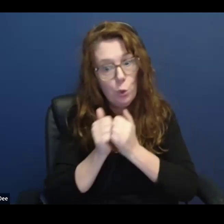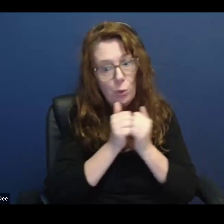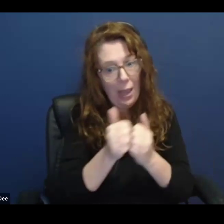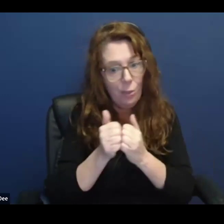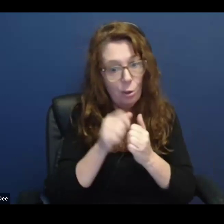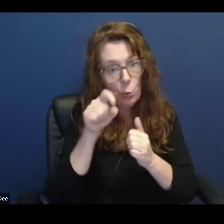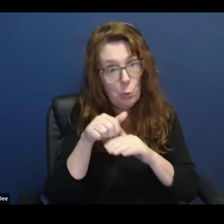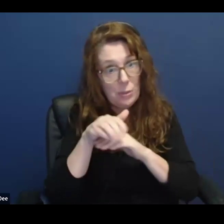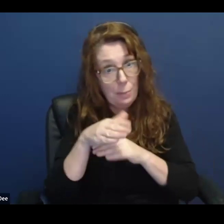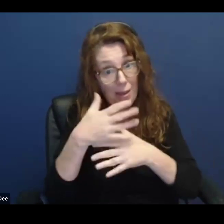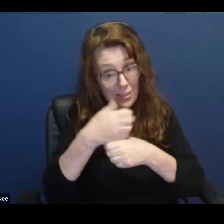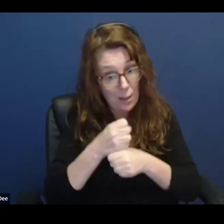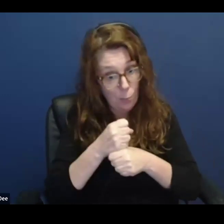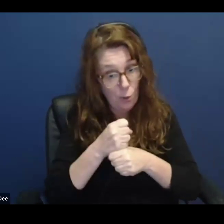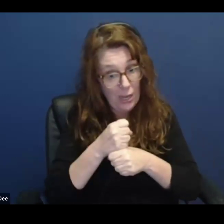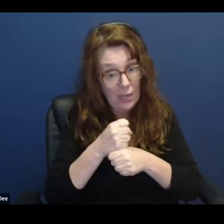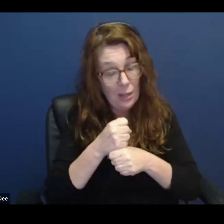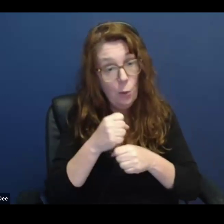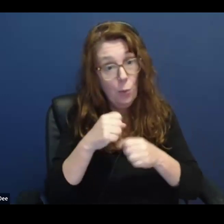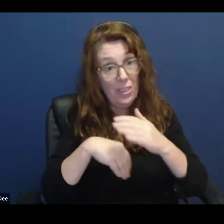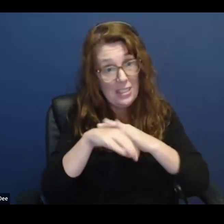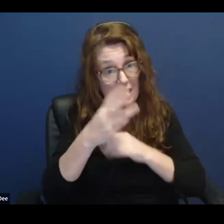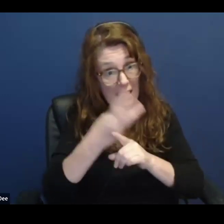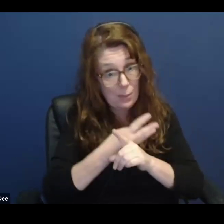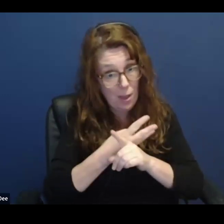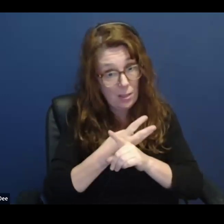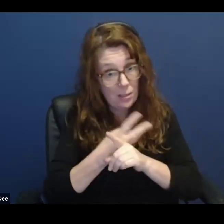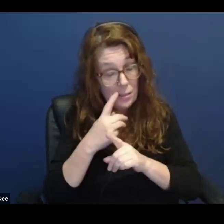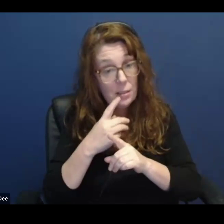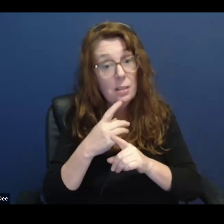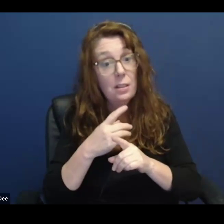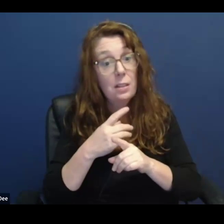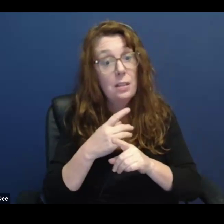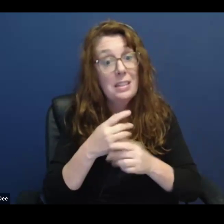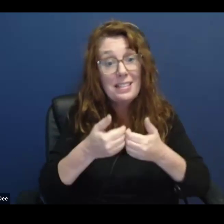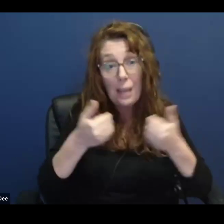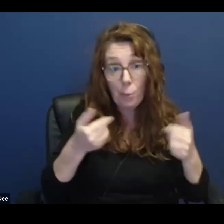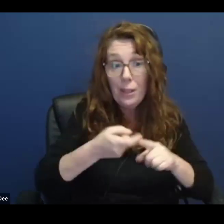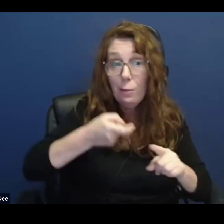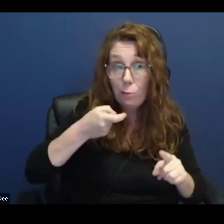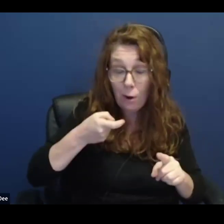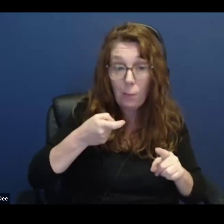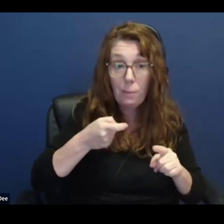a summary of the cultural items within 6 months of the discovery separately from the funerary objects